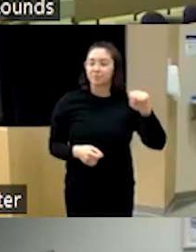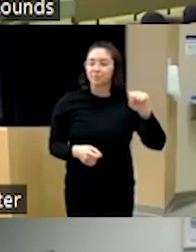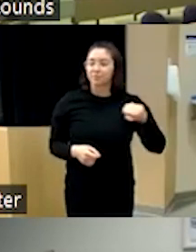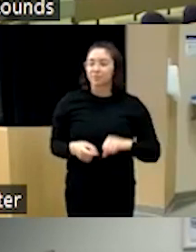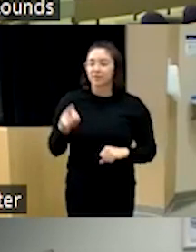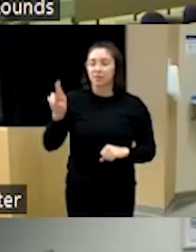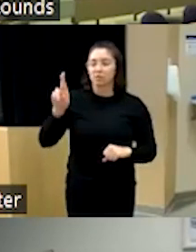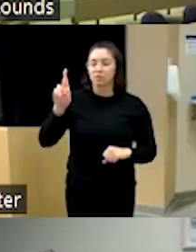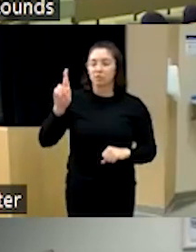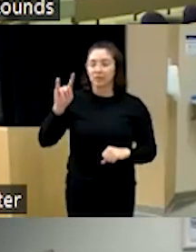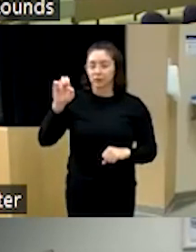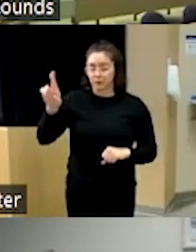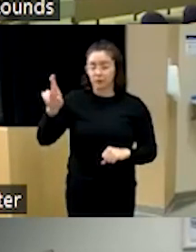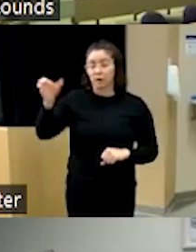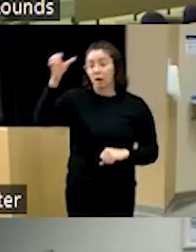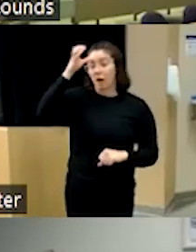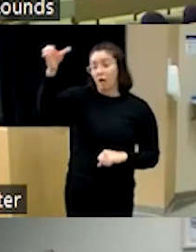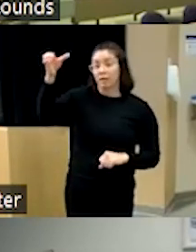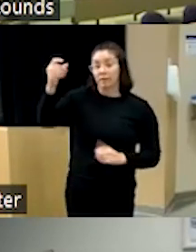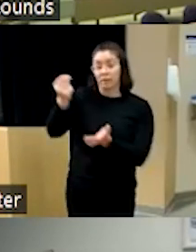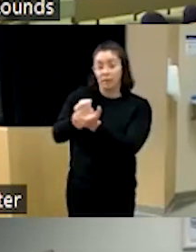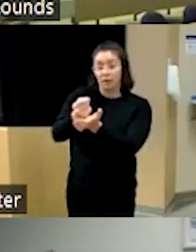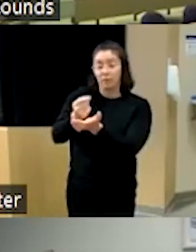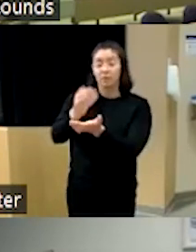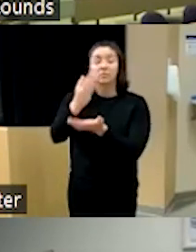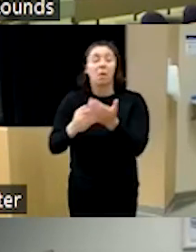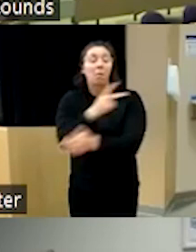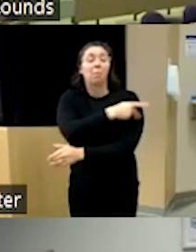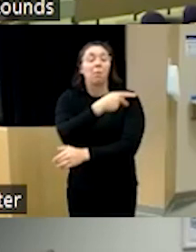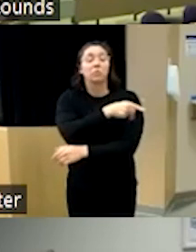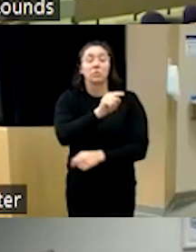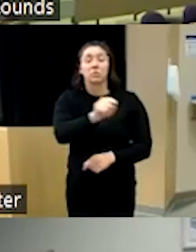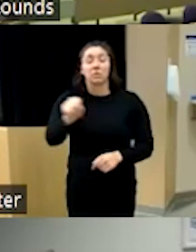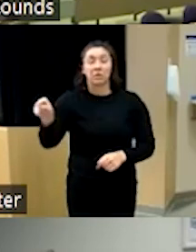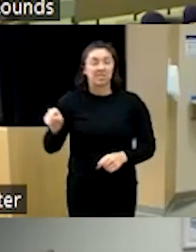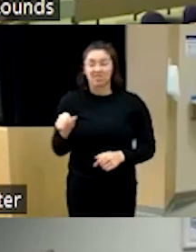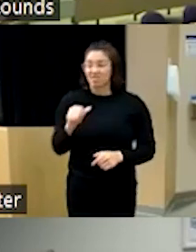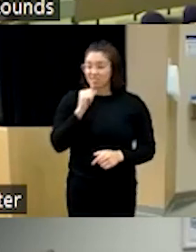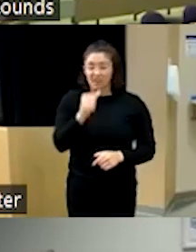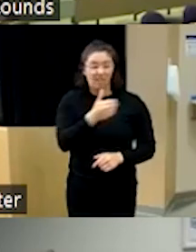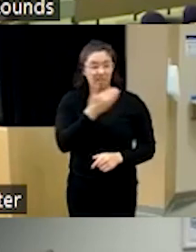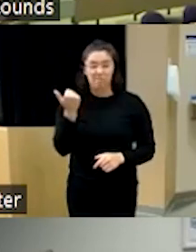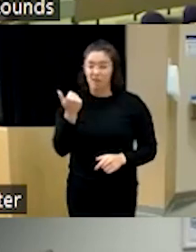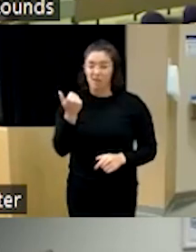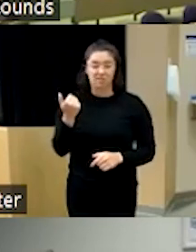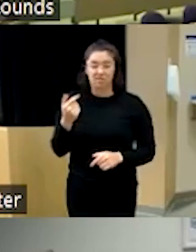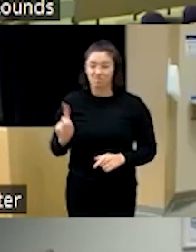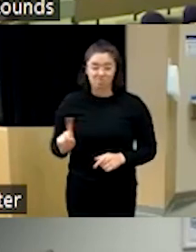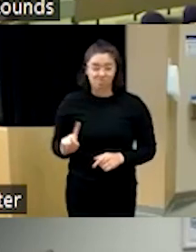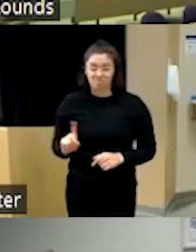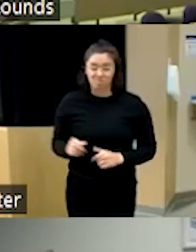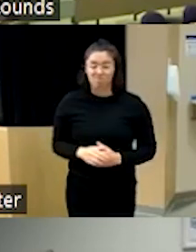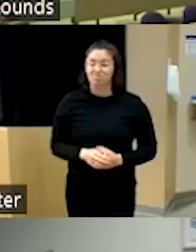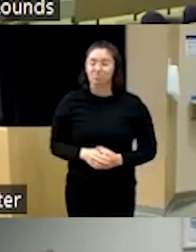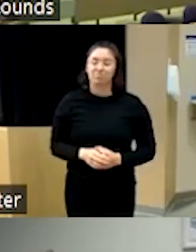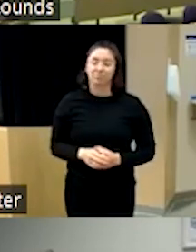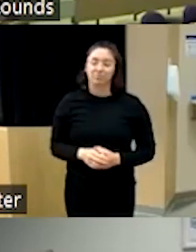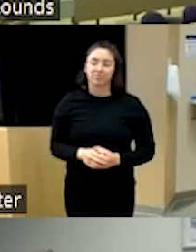cognitive therapy um for some patients I think that might not be the best start because um they